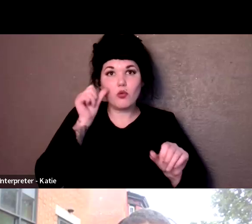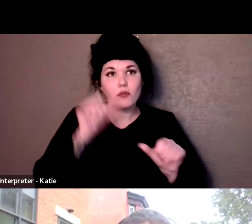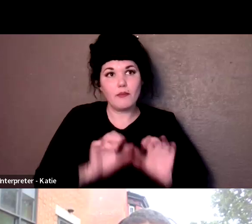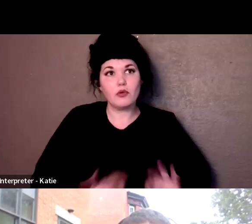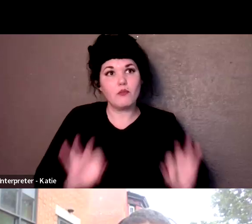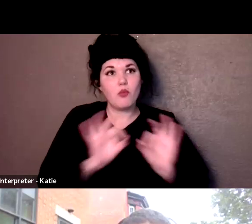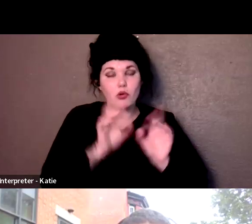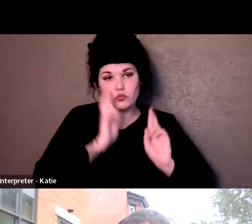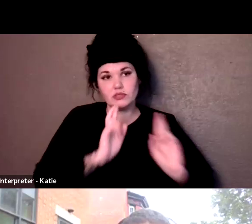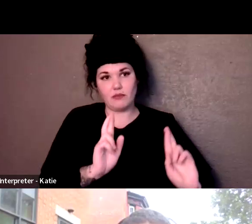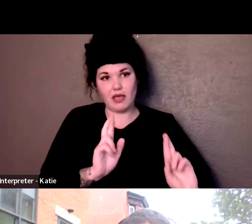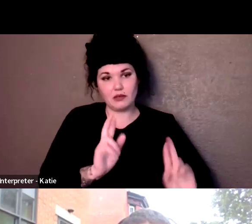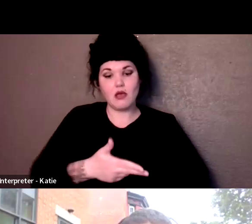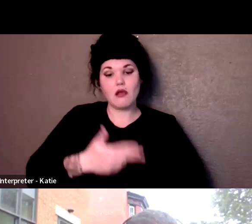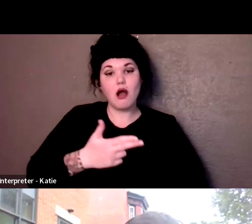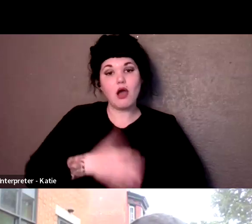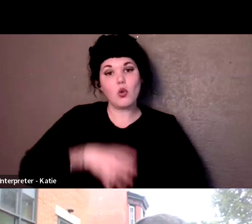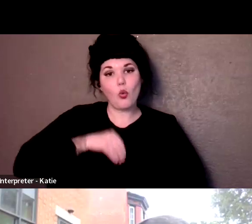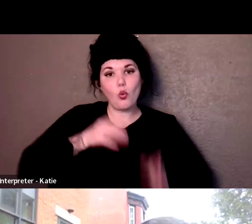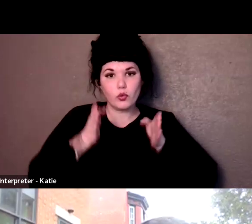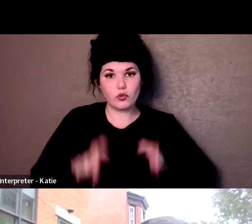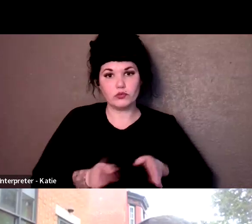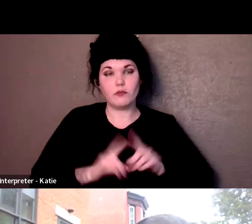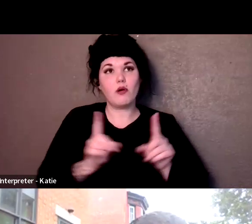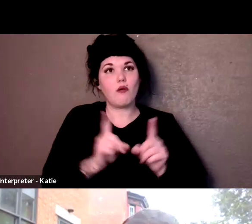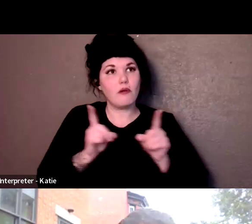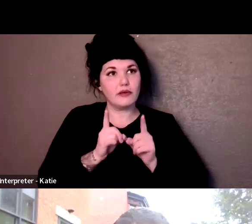But, we recognize also that we just said that, you know, much of the deaths by suicide are